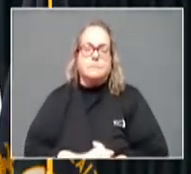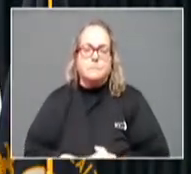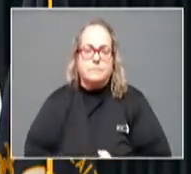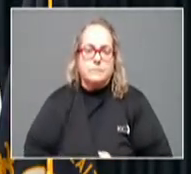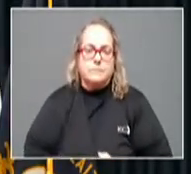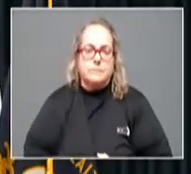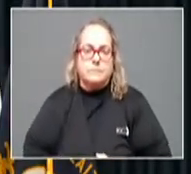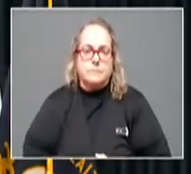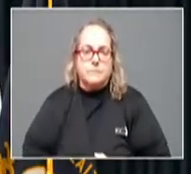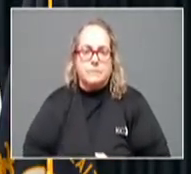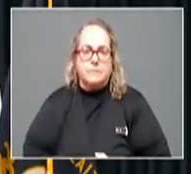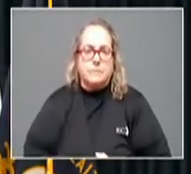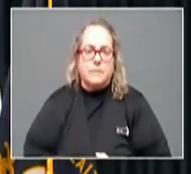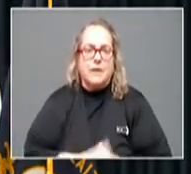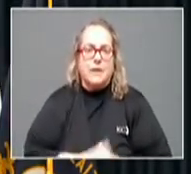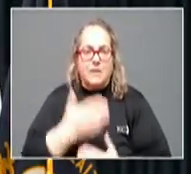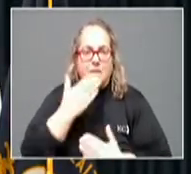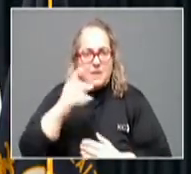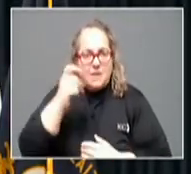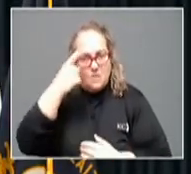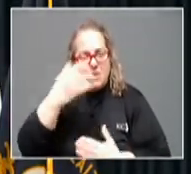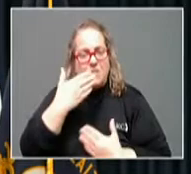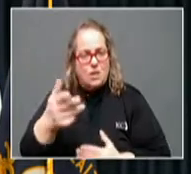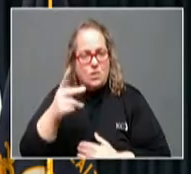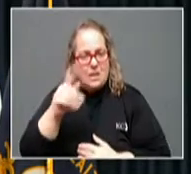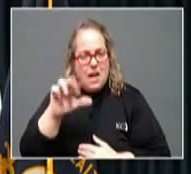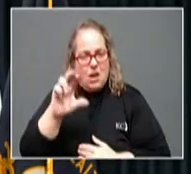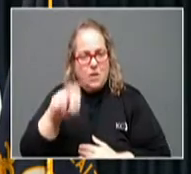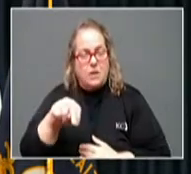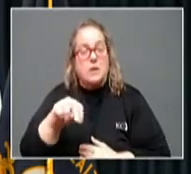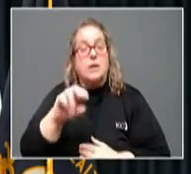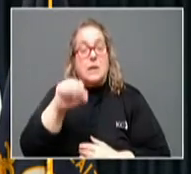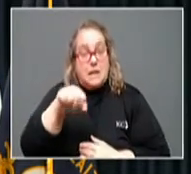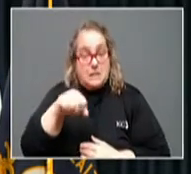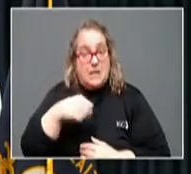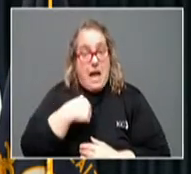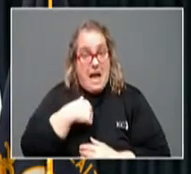Thanks governor. And thanks Karen. So, um, I take it as a good sign that that